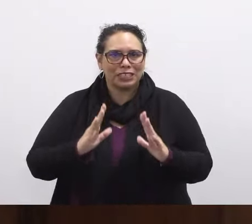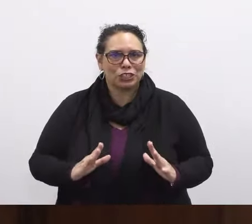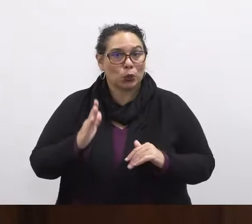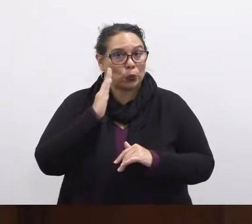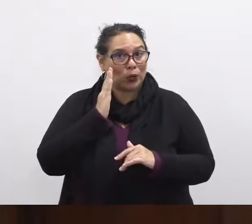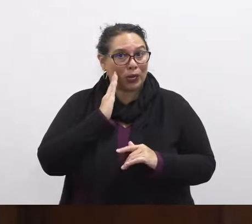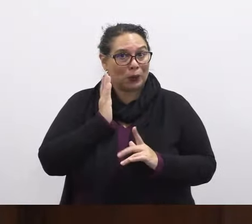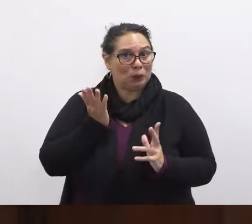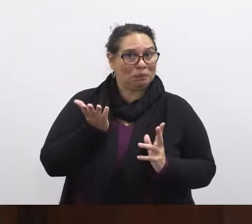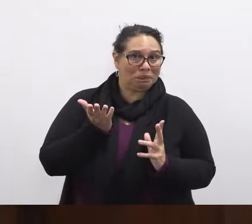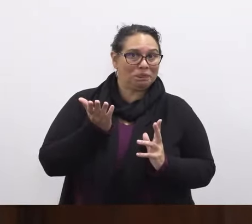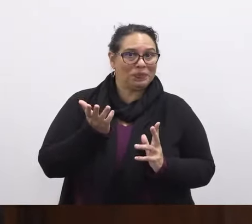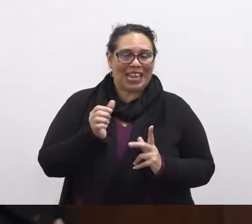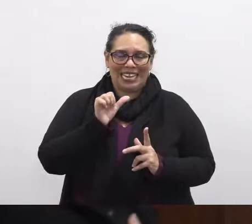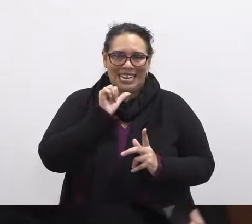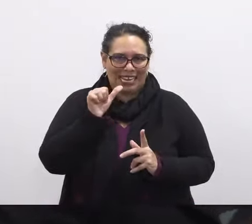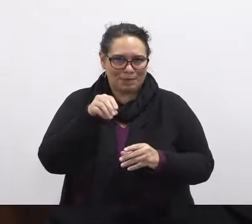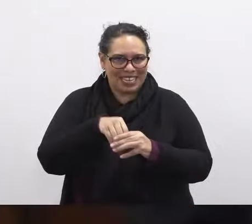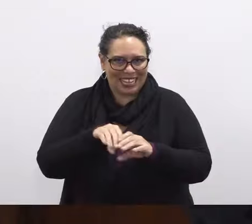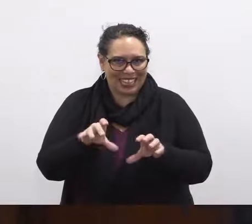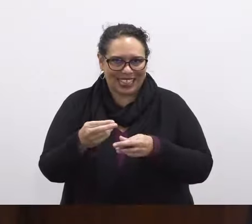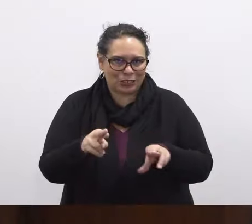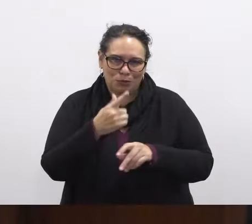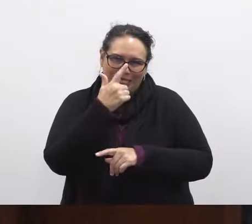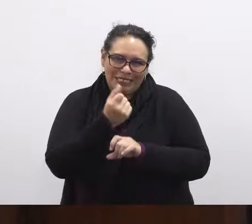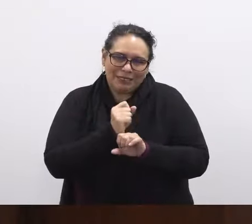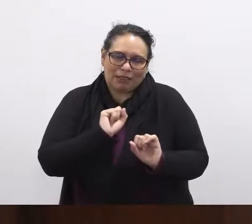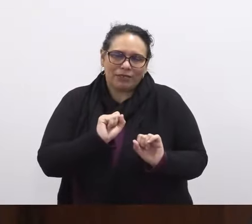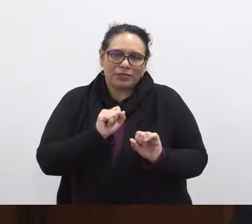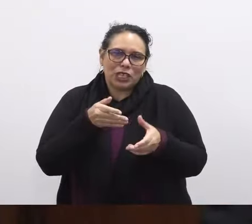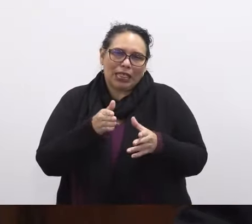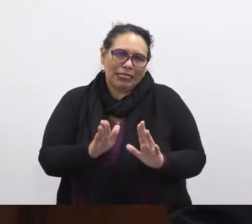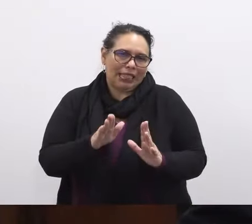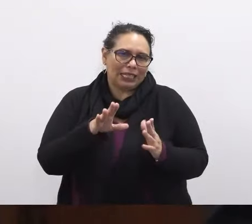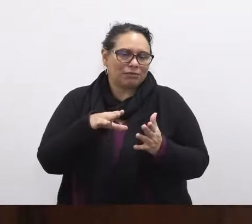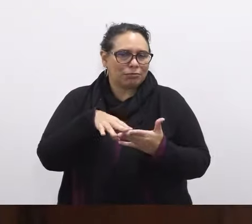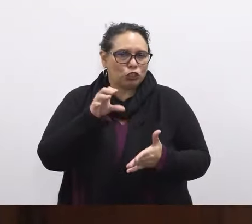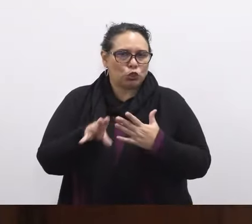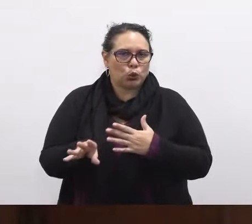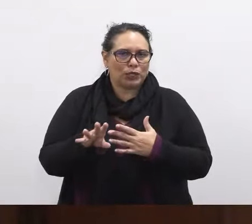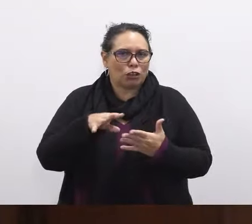was to not be in classrooms and to let students learn. So we took a tour of the facilities